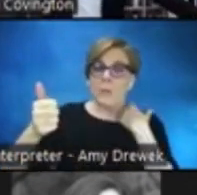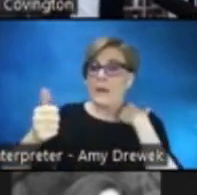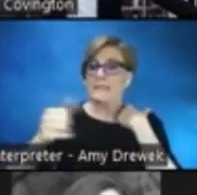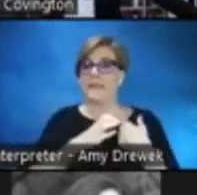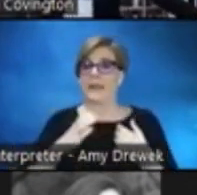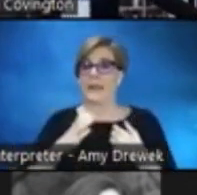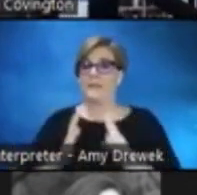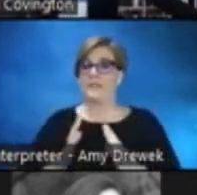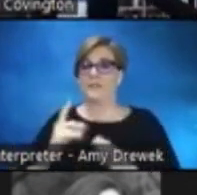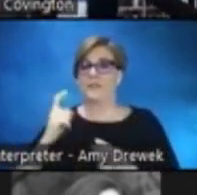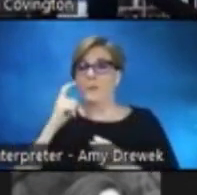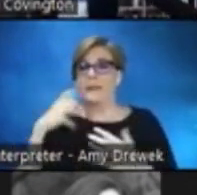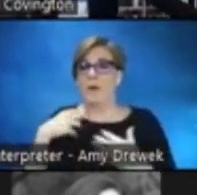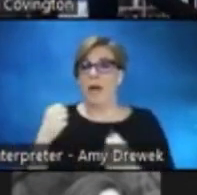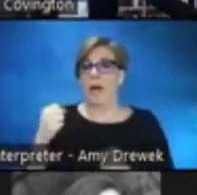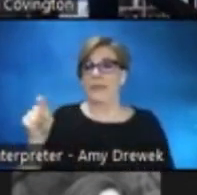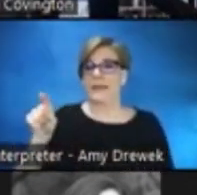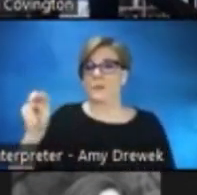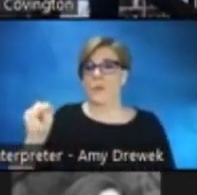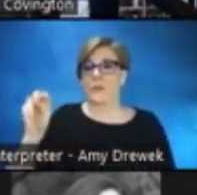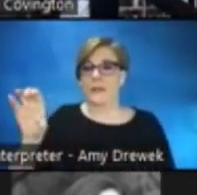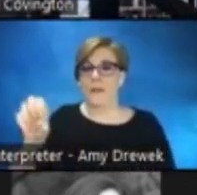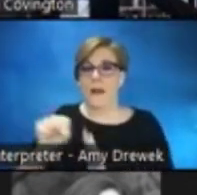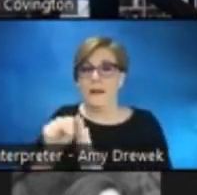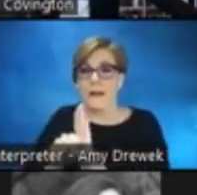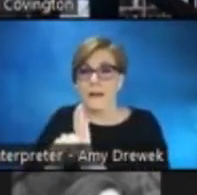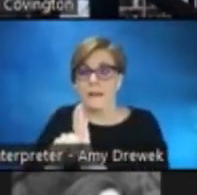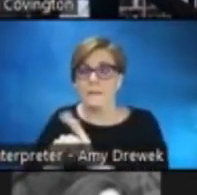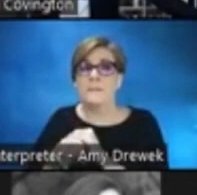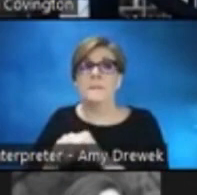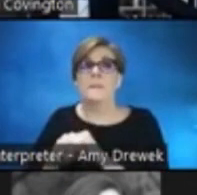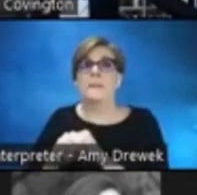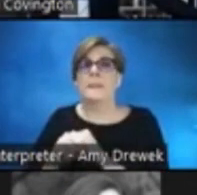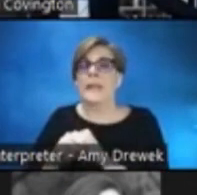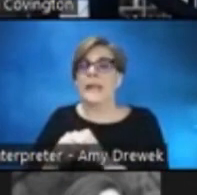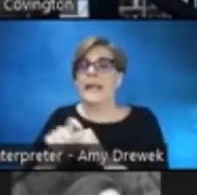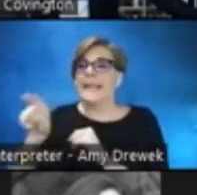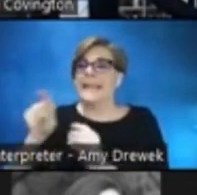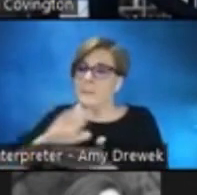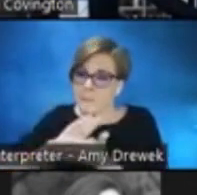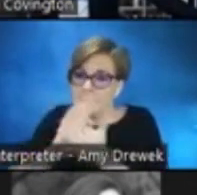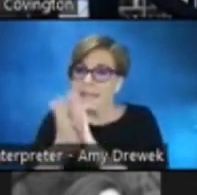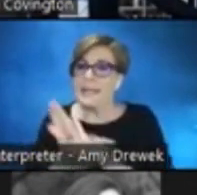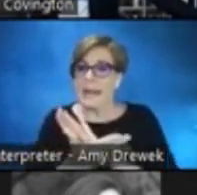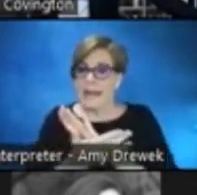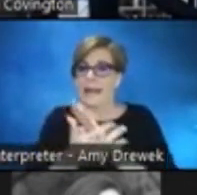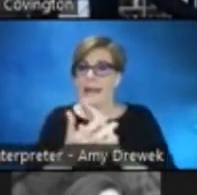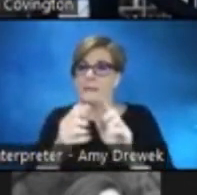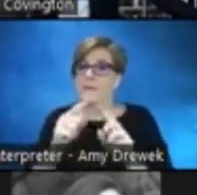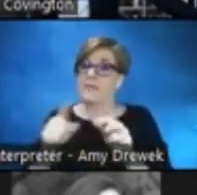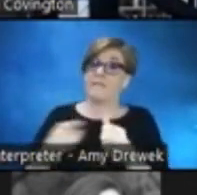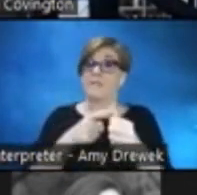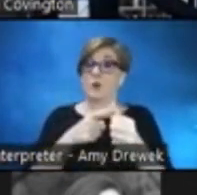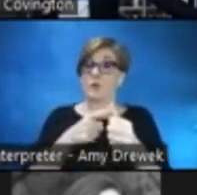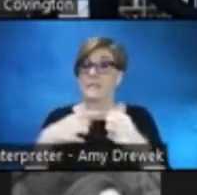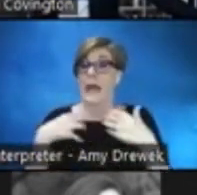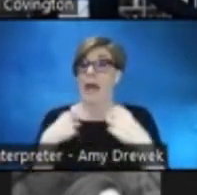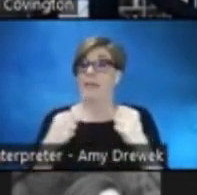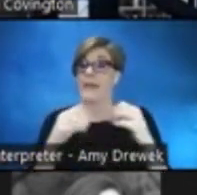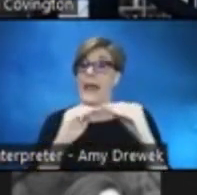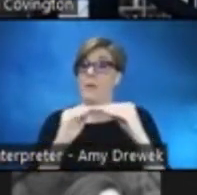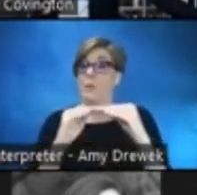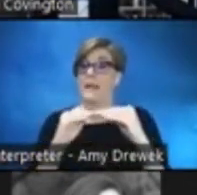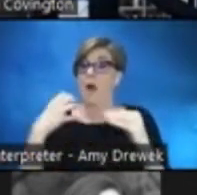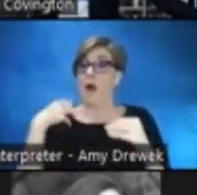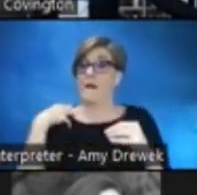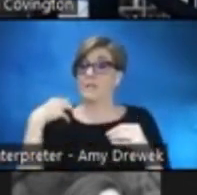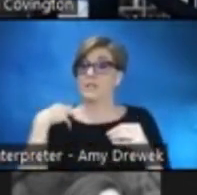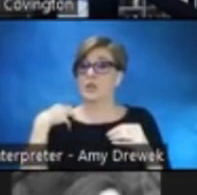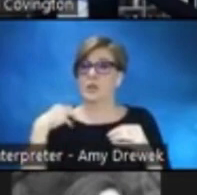CAROLINA AND MOVED INTO A ROLE AS THE FIRST HEALTH EQUITY OFFICER